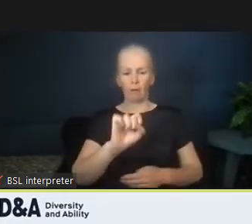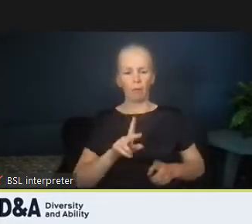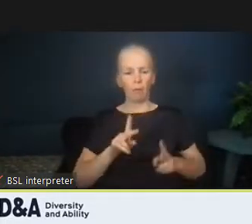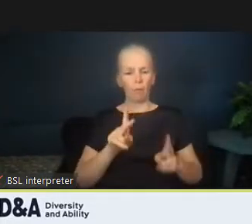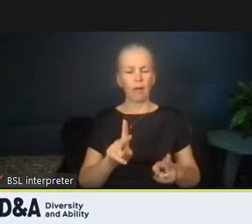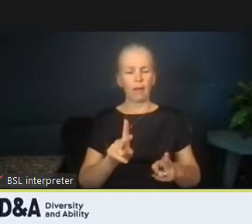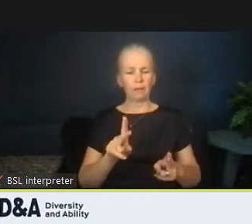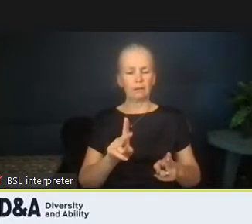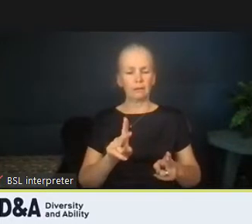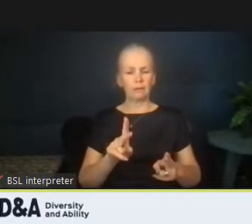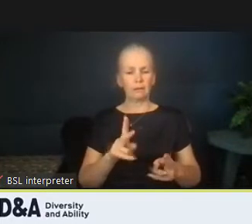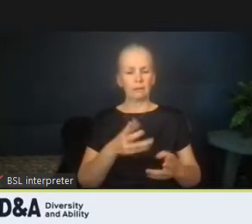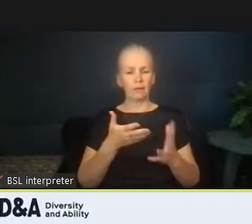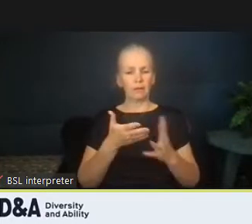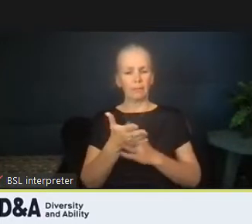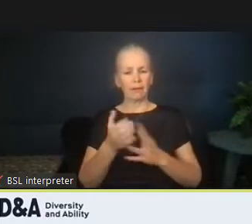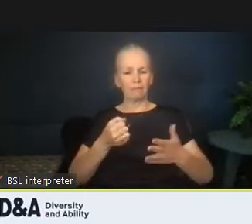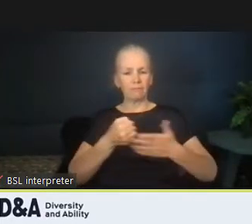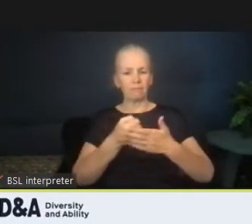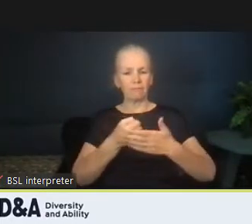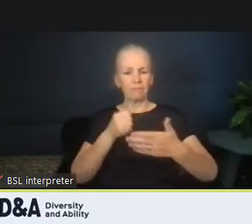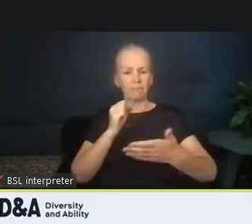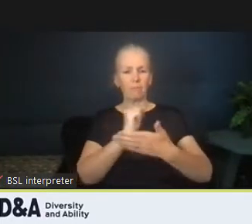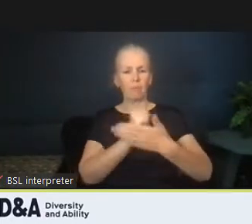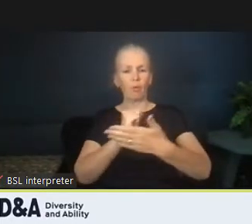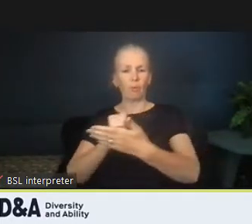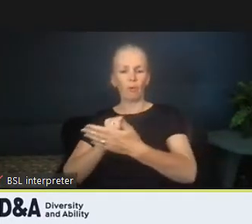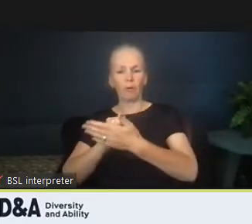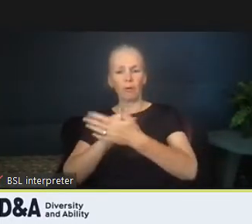so that it can be actioned, so that it can be rectified in the interim, and in the long term